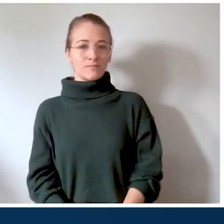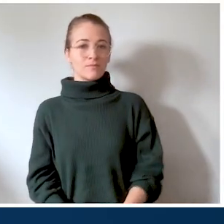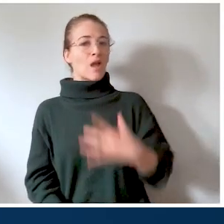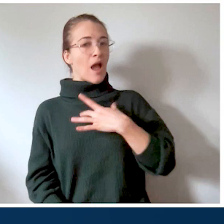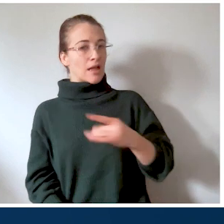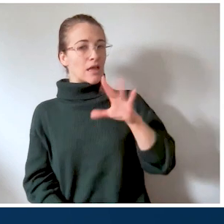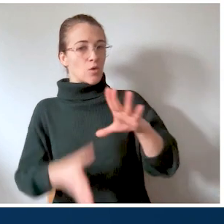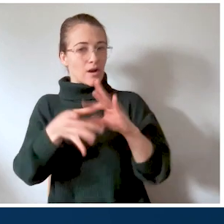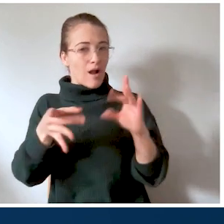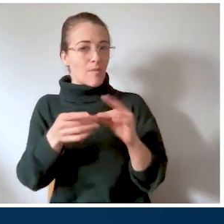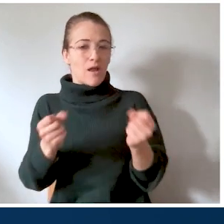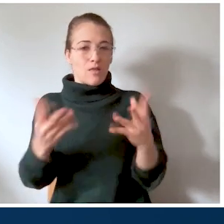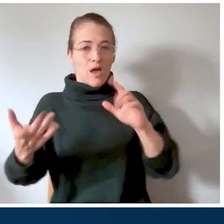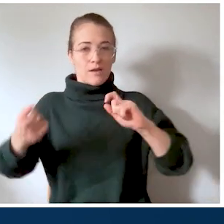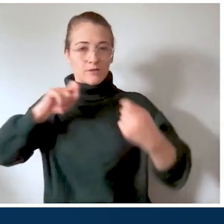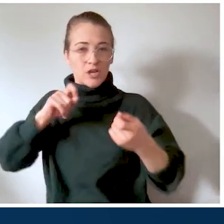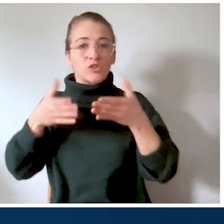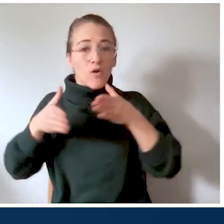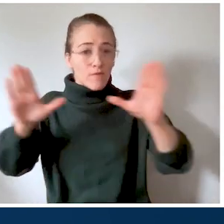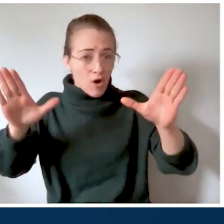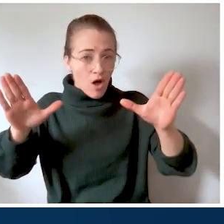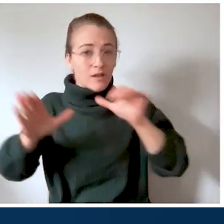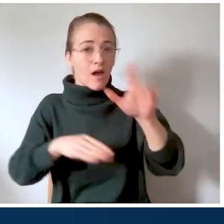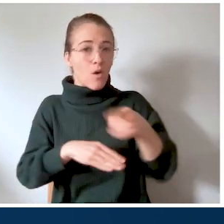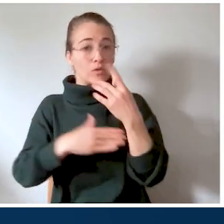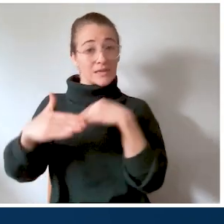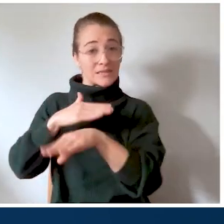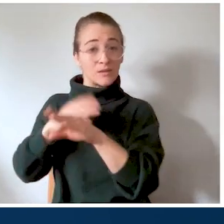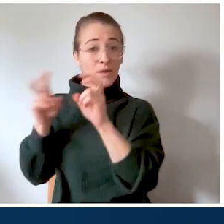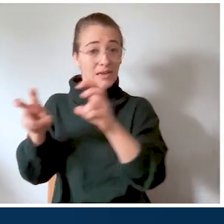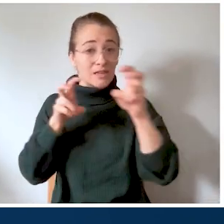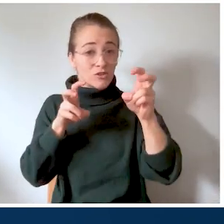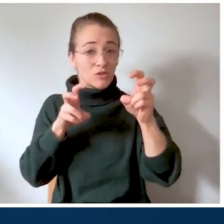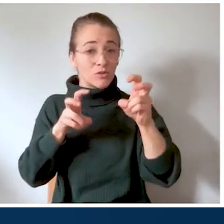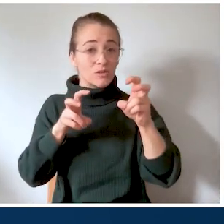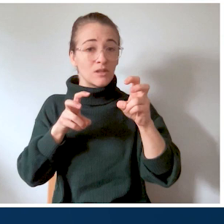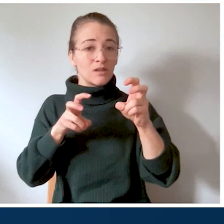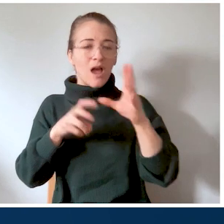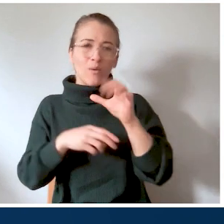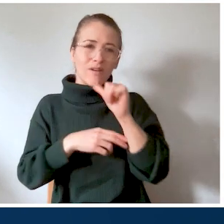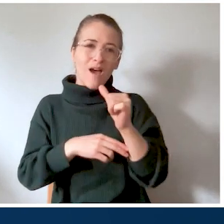a lot of changes that are made overall, not just about accessibility issues are, and I wouldn't even say complaint-driven